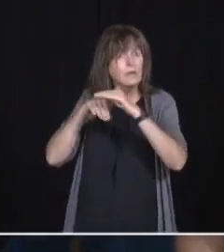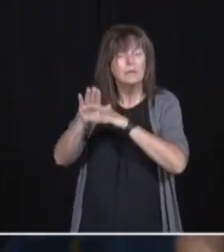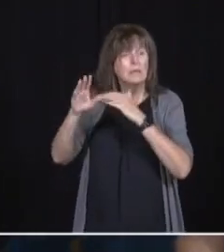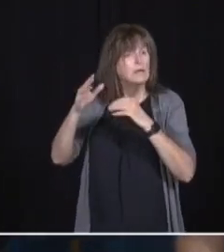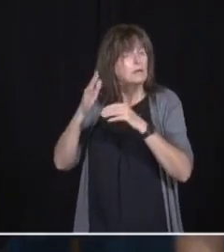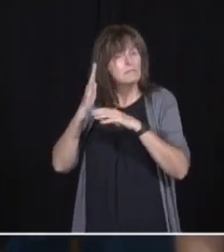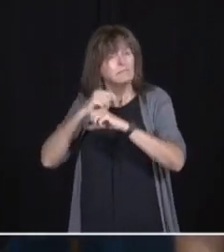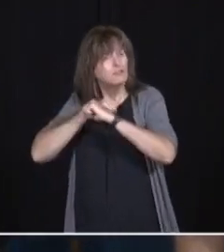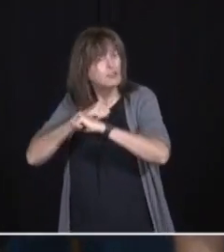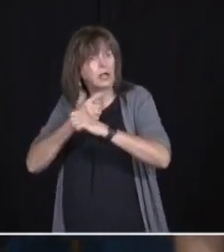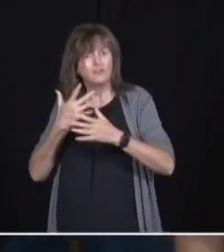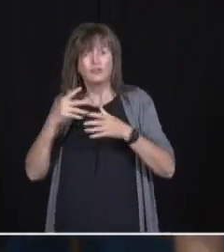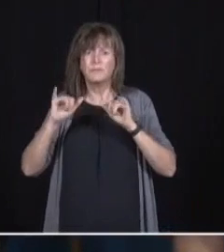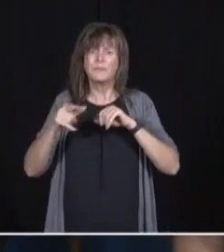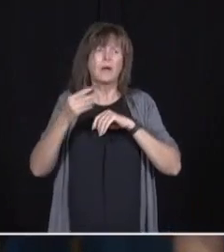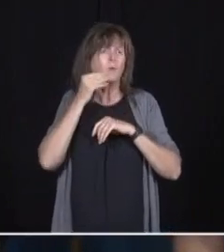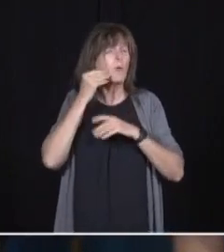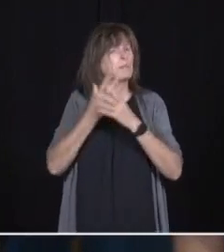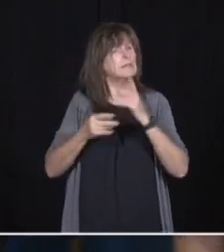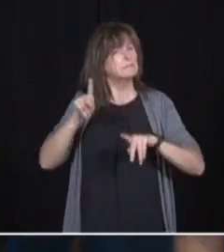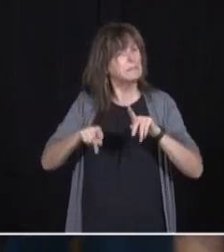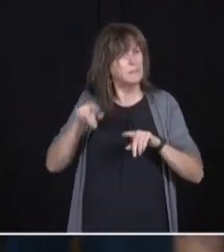As we move forward with